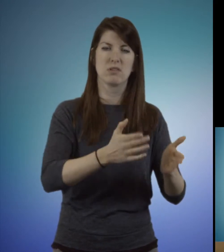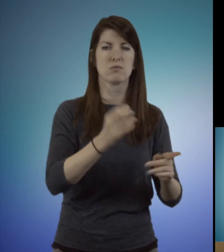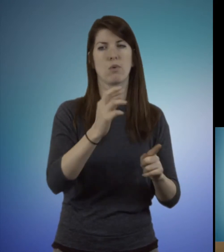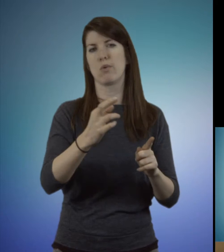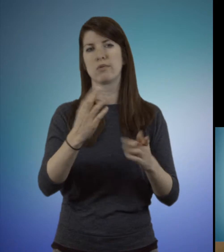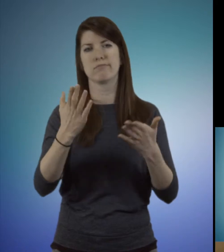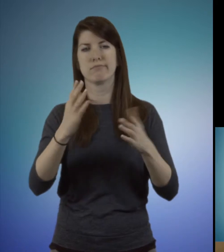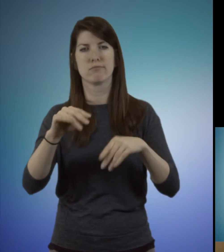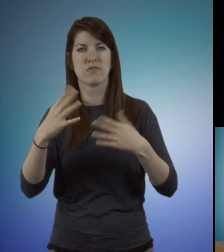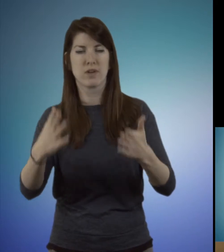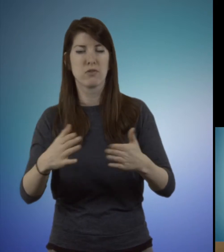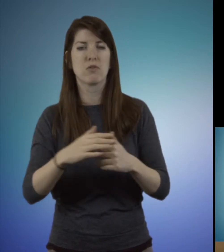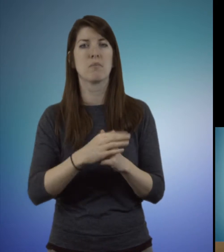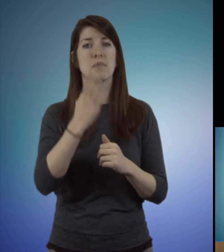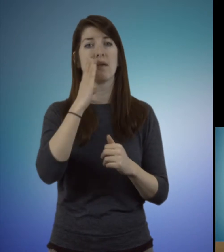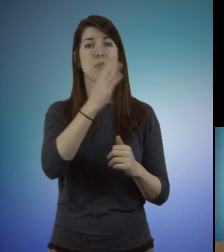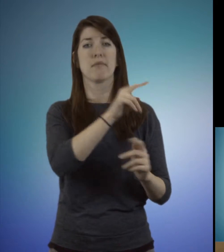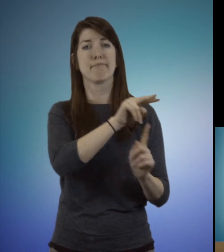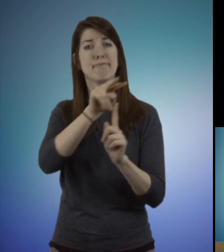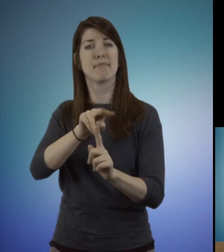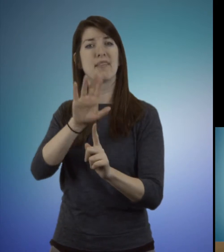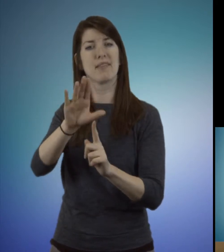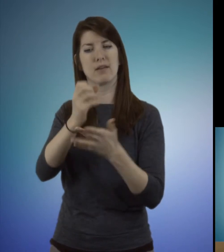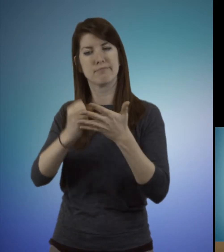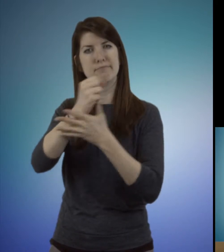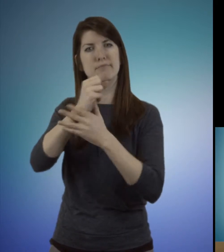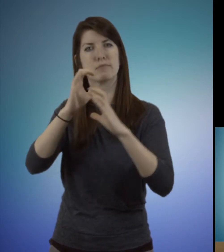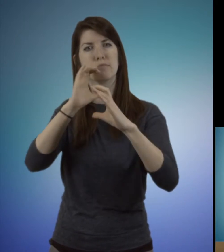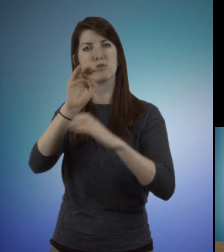or service provider might refer to your child's primary communication mode.